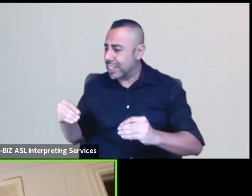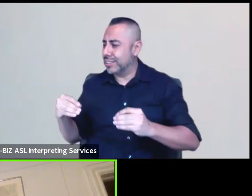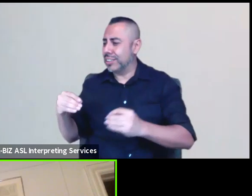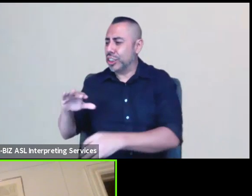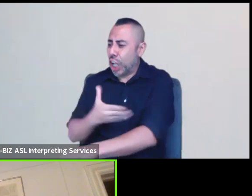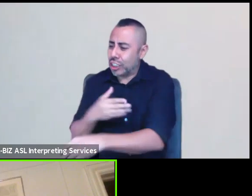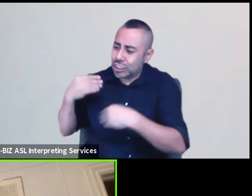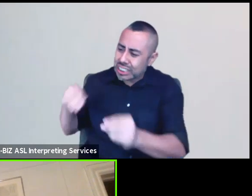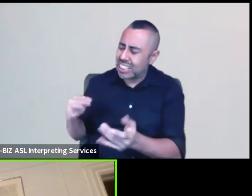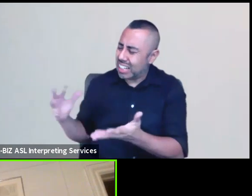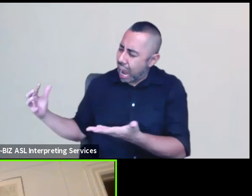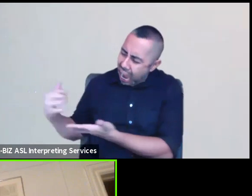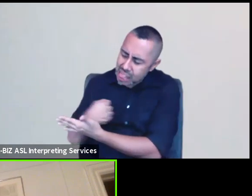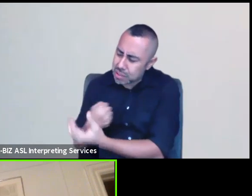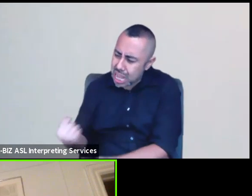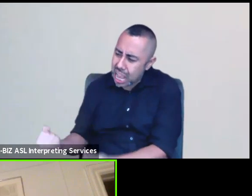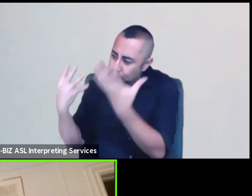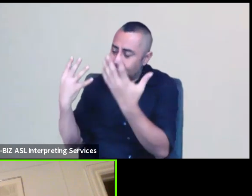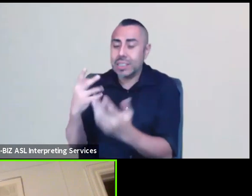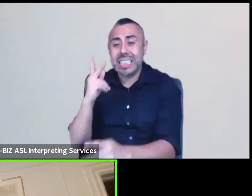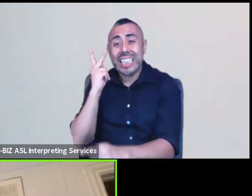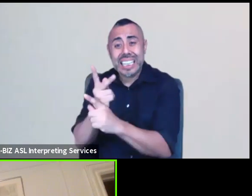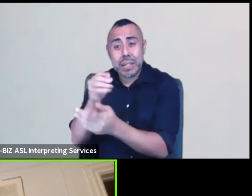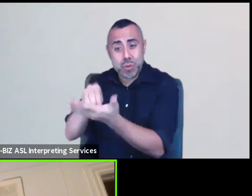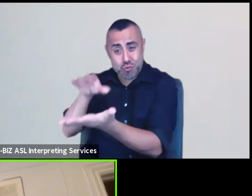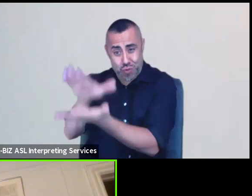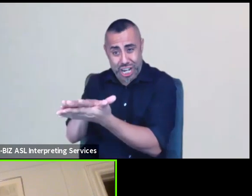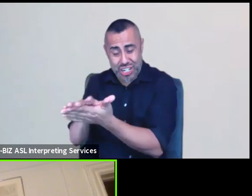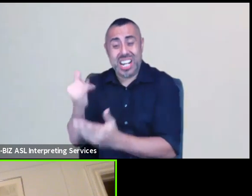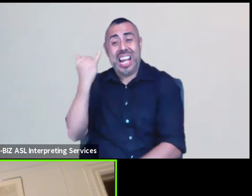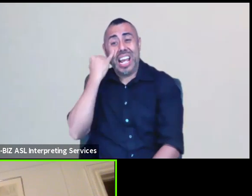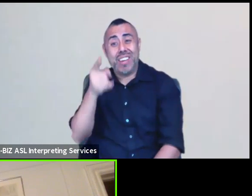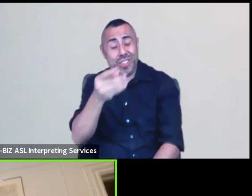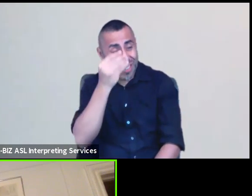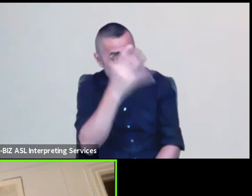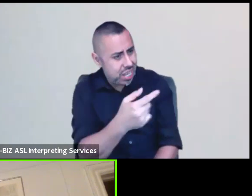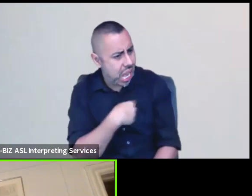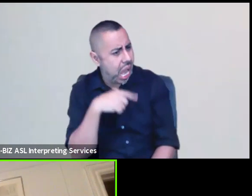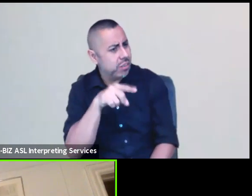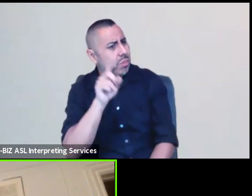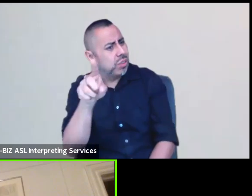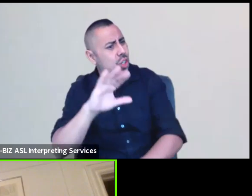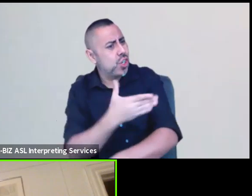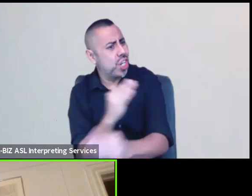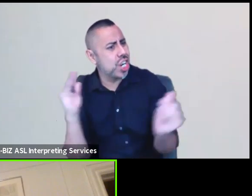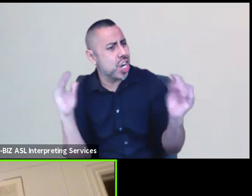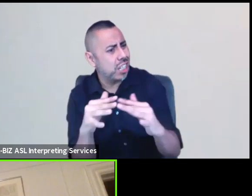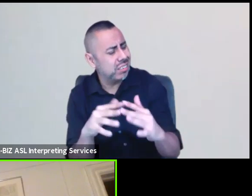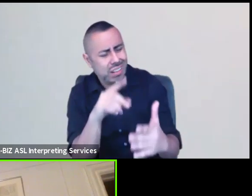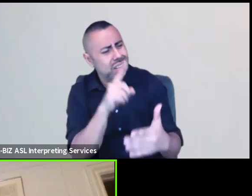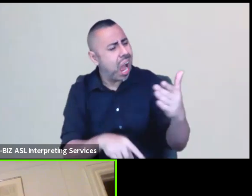so that if you say I was supposed to perform a concert, the concert was canceled, here's how much I would have made,